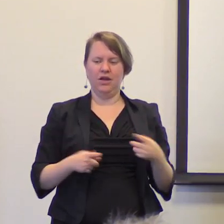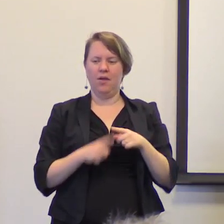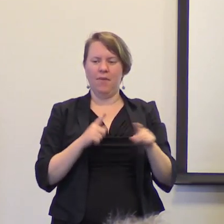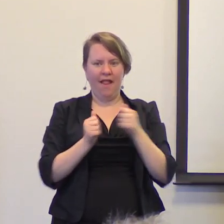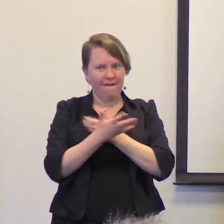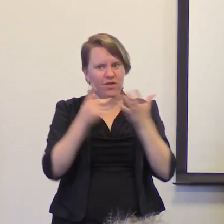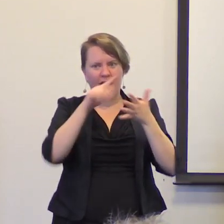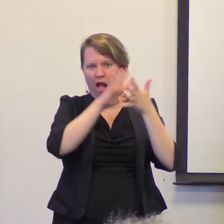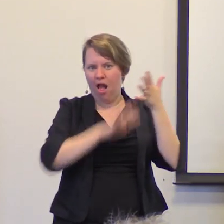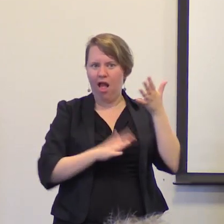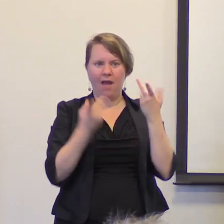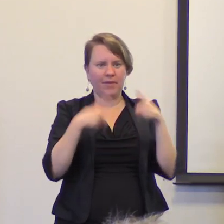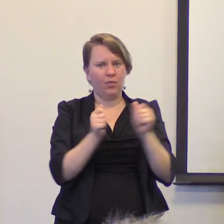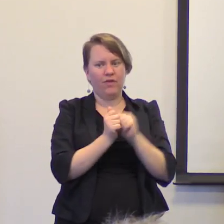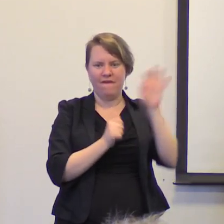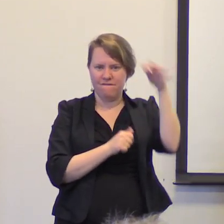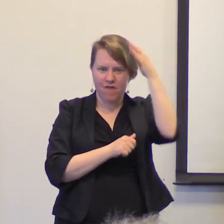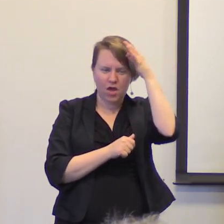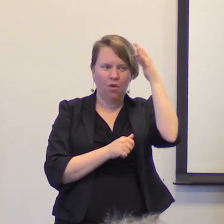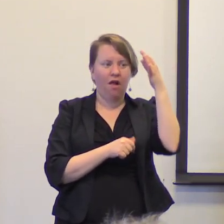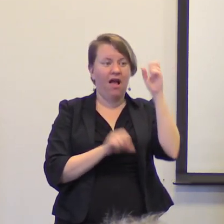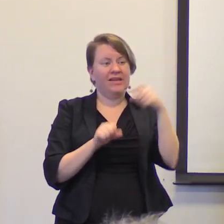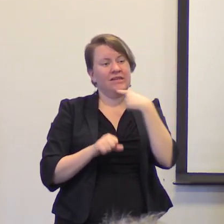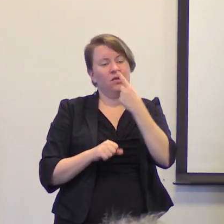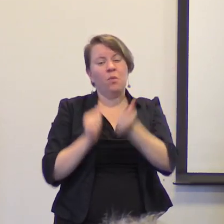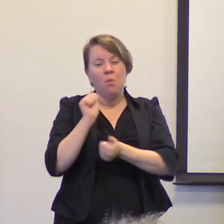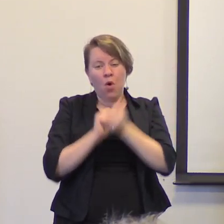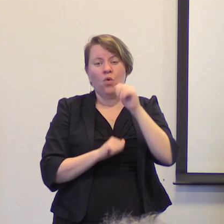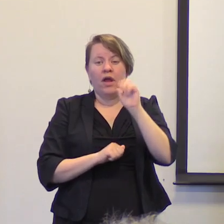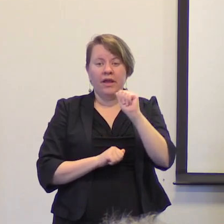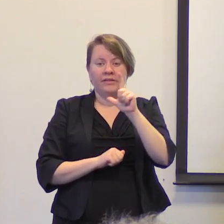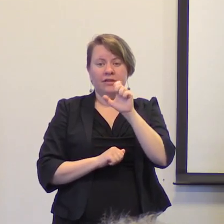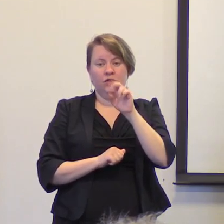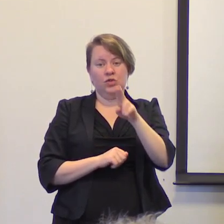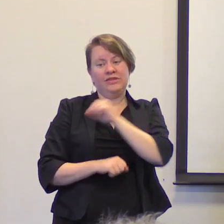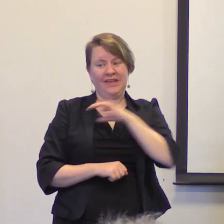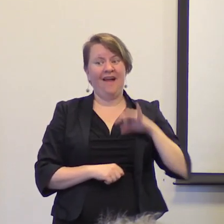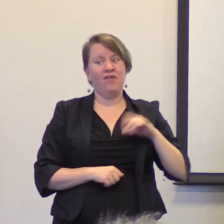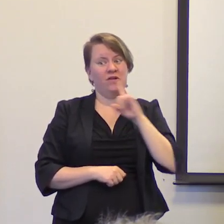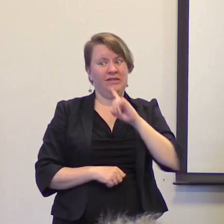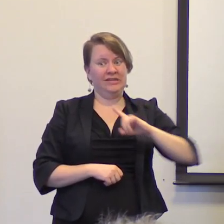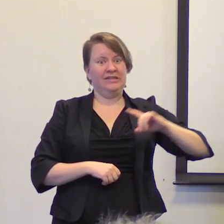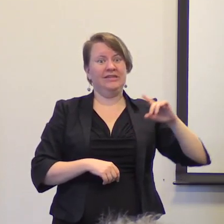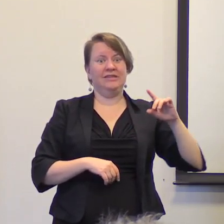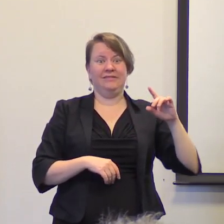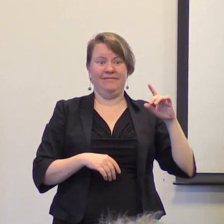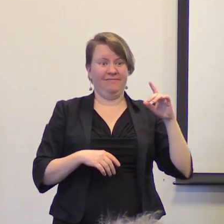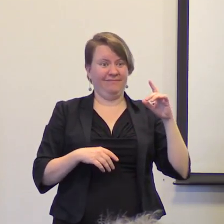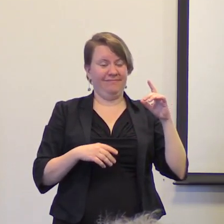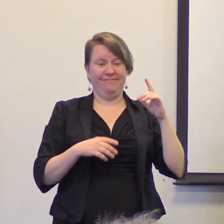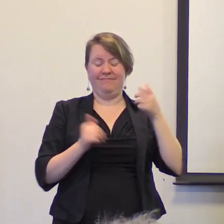going on with the federal government and all, I can tell you that most ACLU staff these days are literally thousands of emails behind.